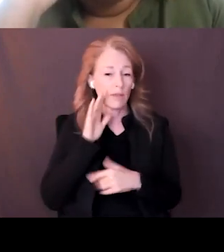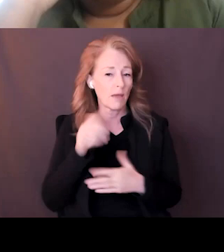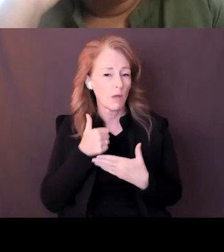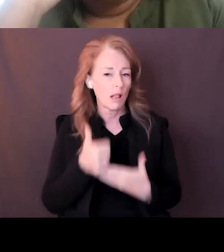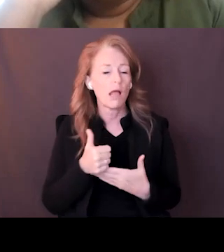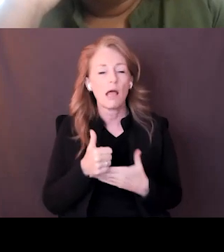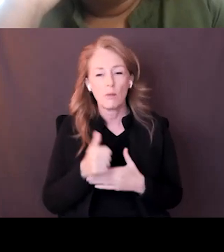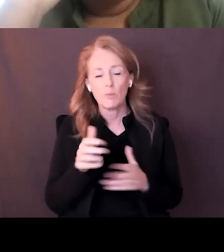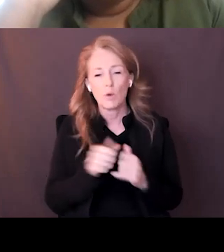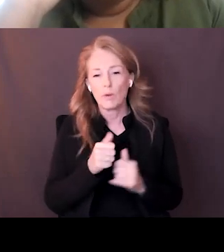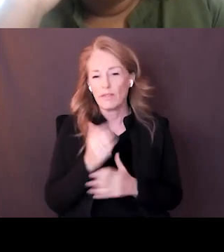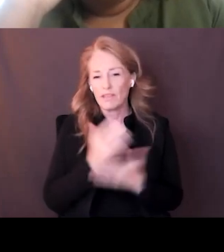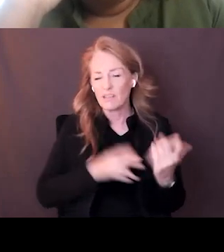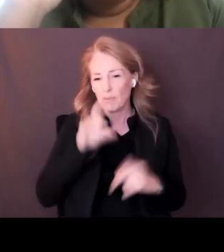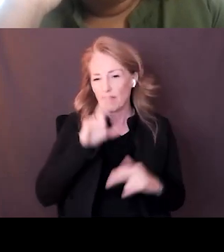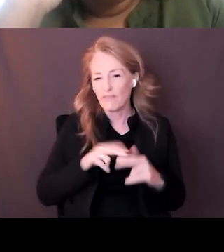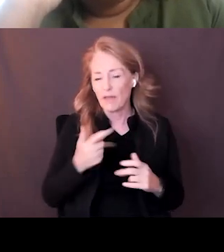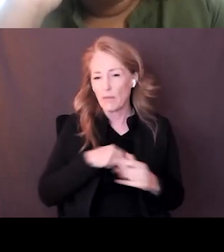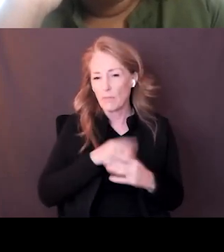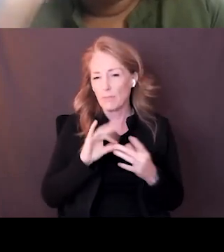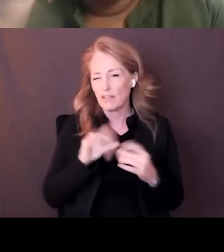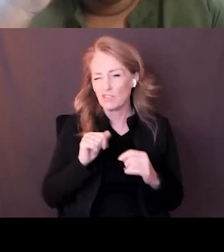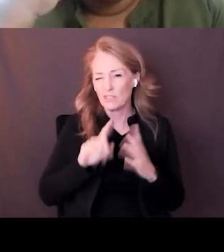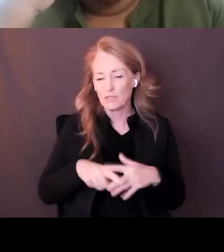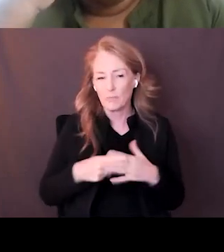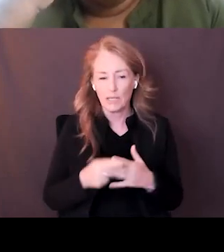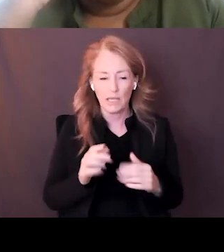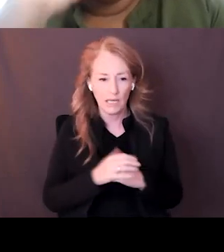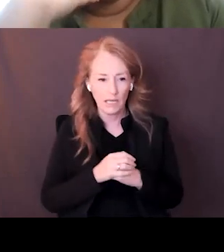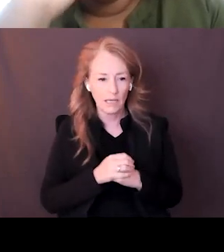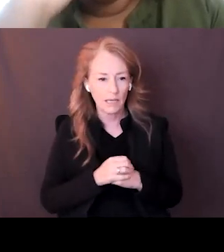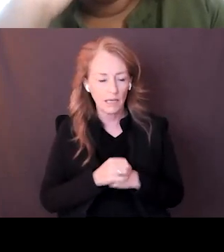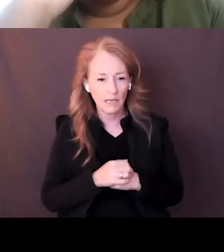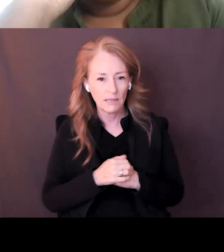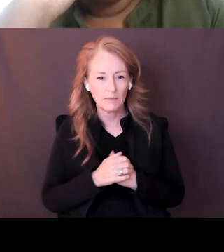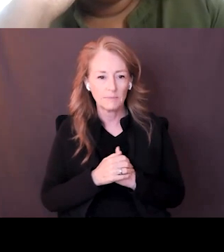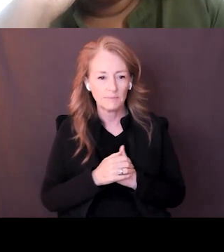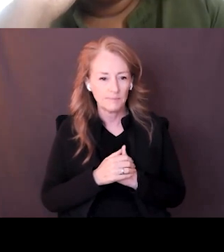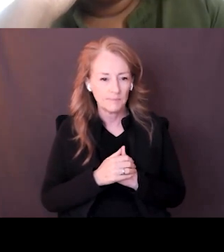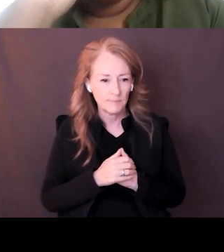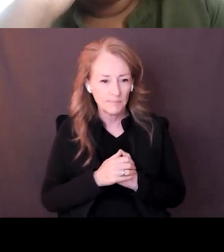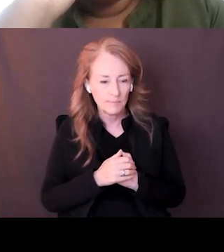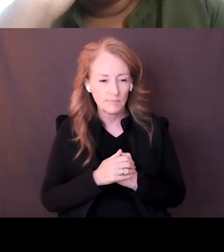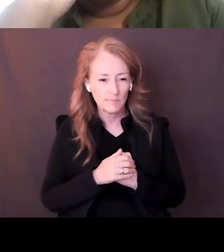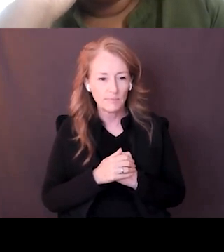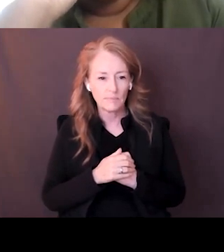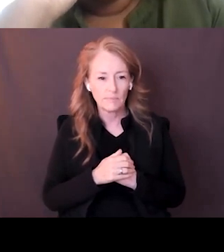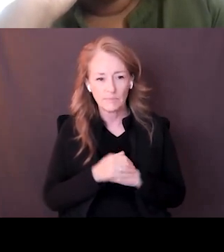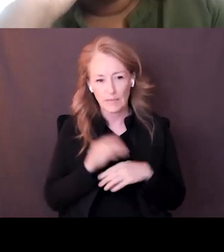WE TALKED ABOUT AT THE BEGINNING. IS THIS BUSY NUMBERS?